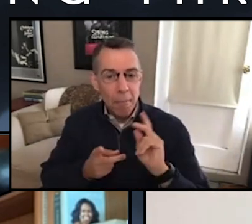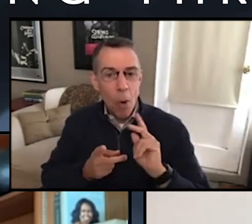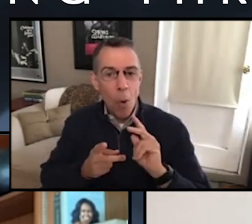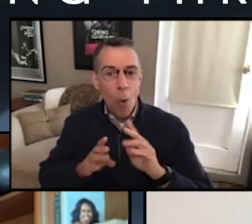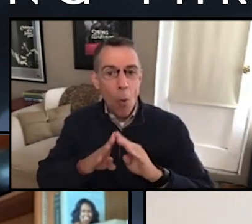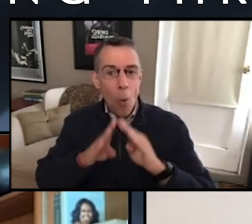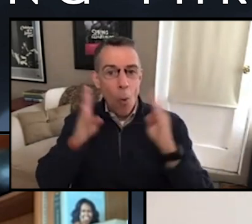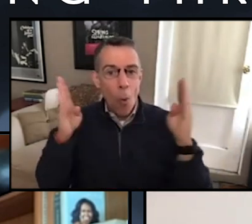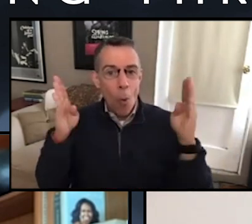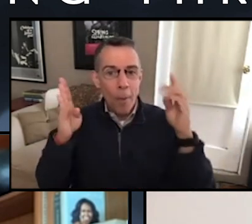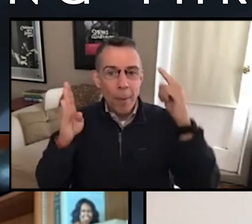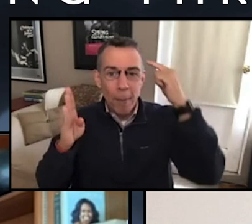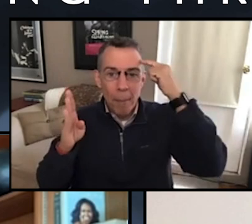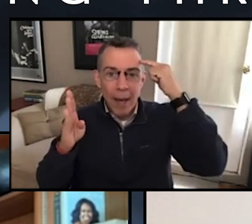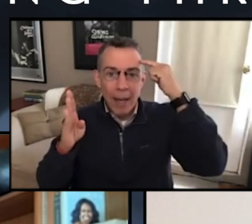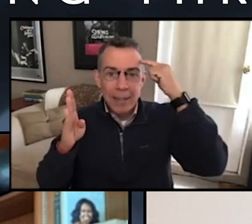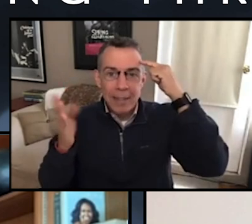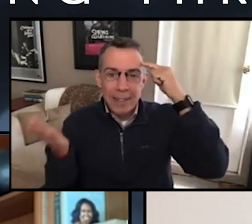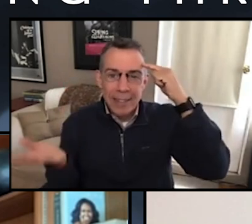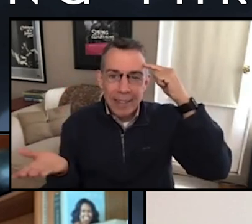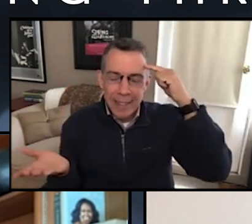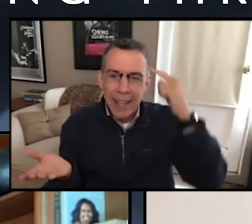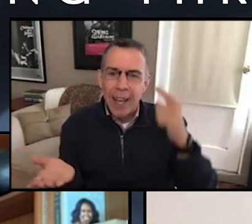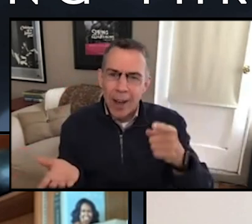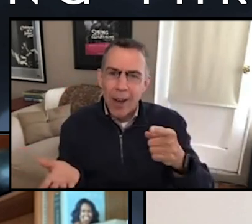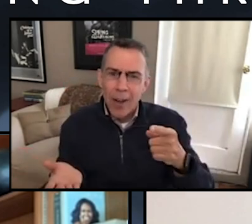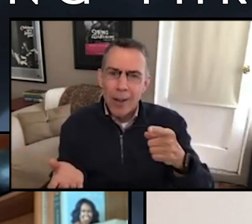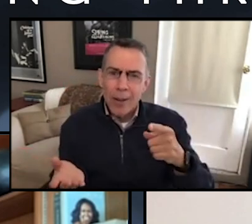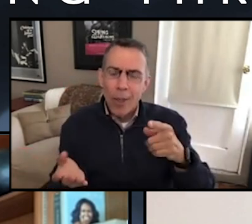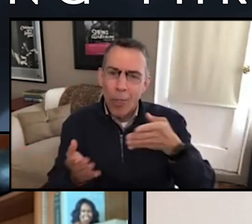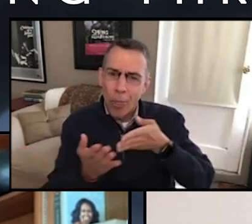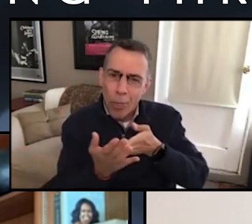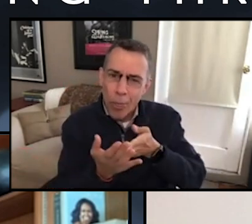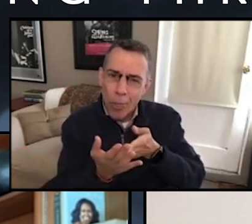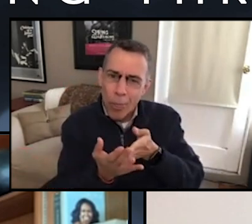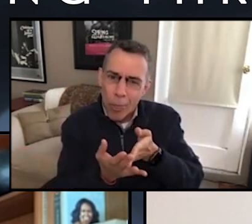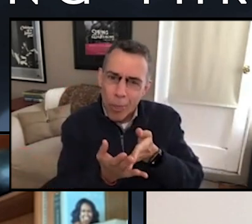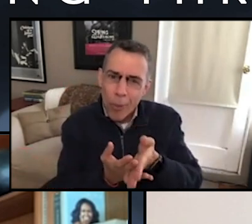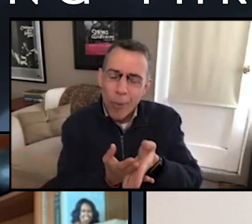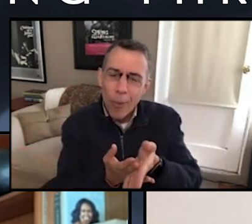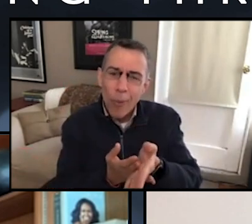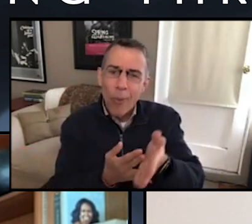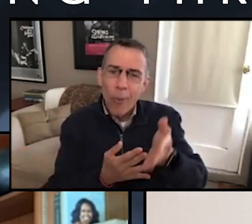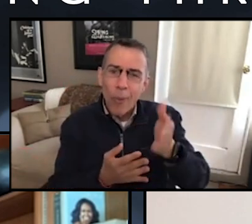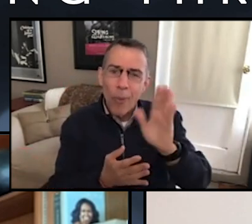minds to new things. And you do that by, it starts with what your team looks like